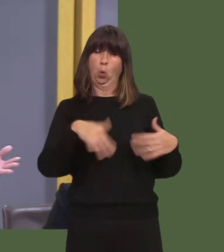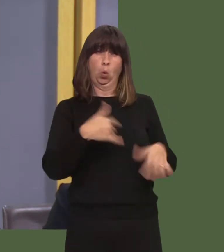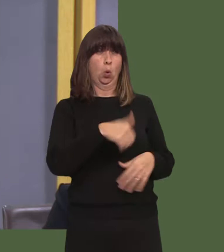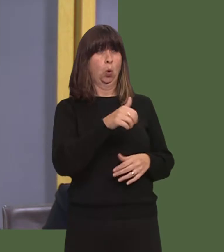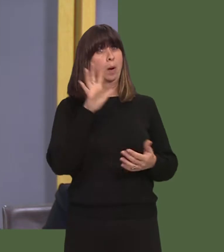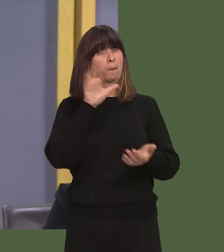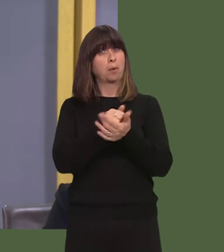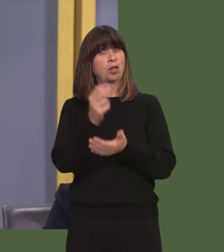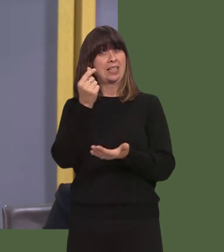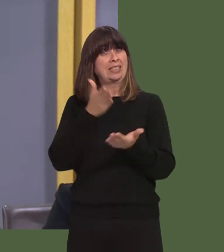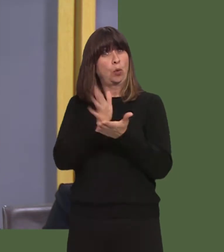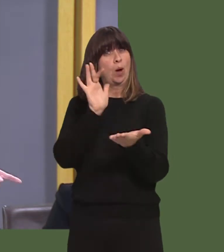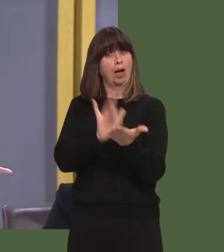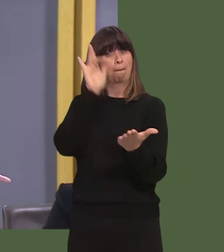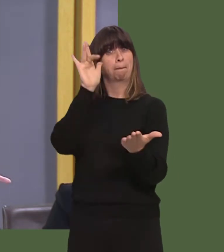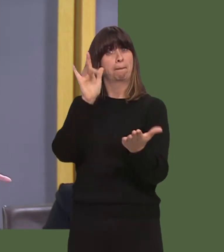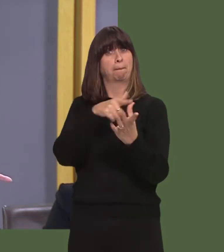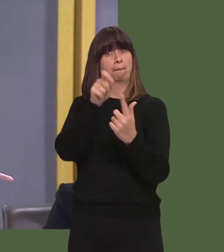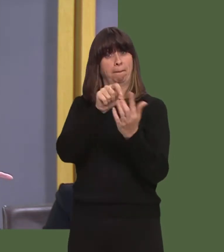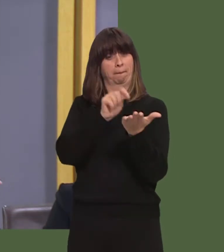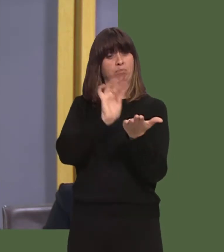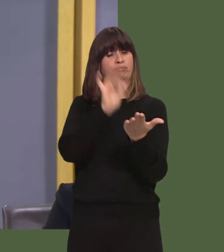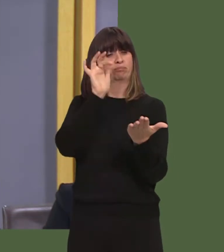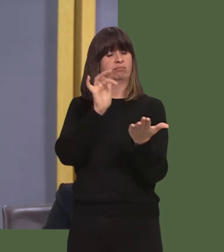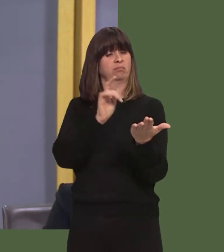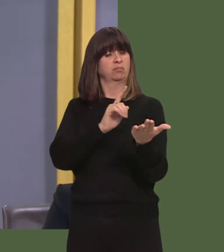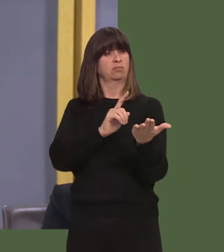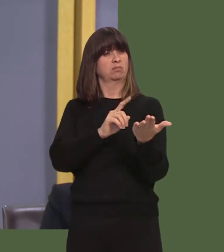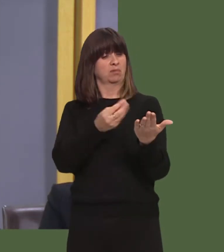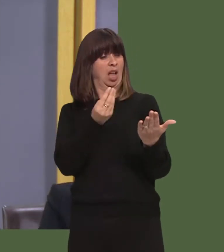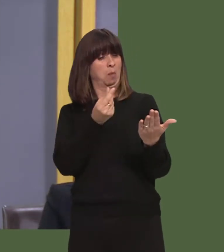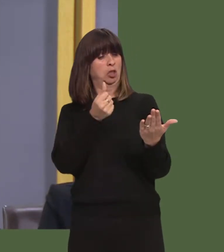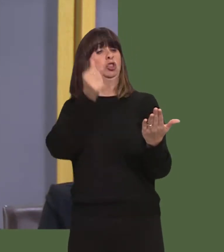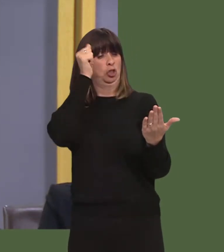Anybody who's booked a taxi by an app knows that you can order a time, you can know the price, you know how long it's going to take.